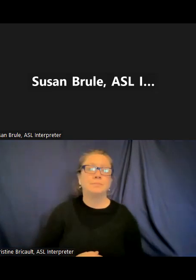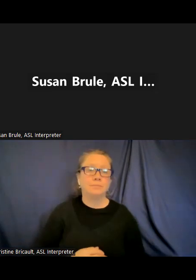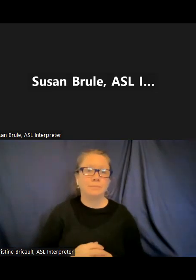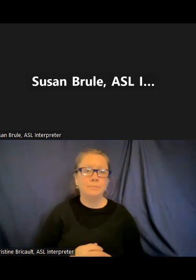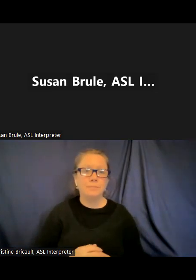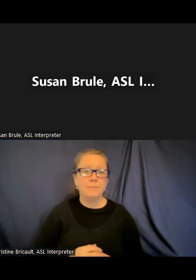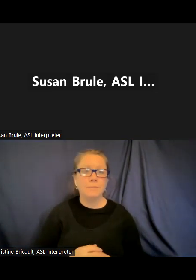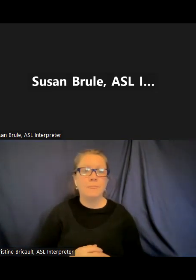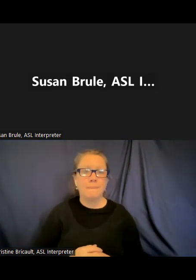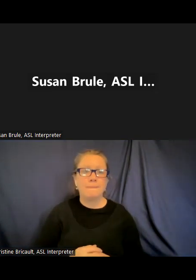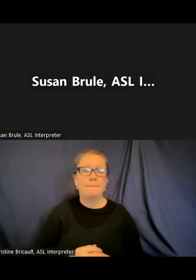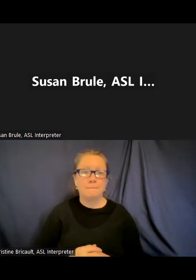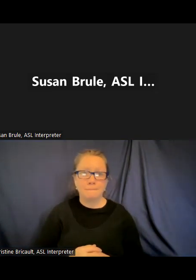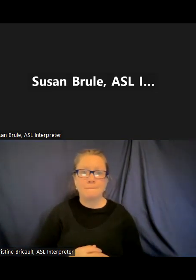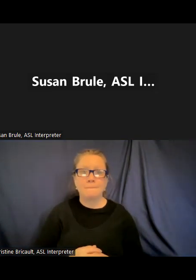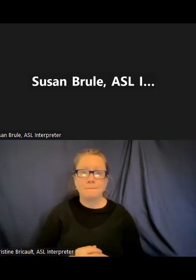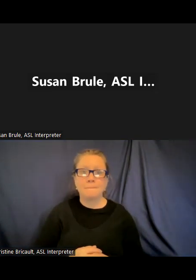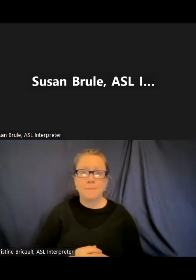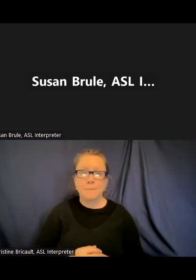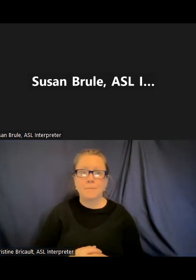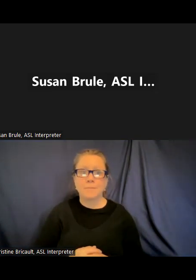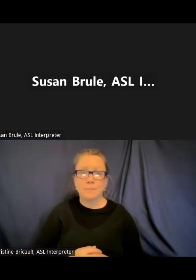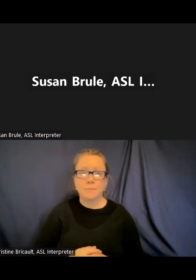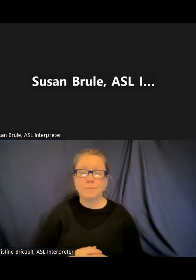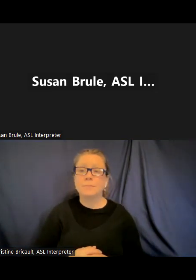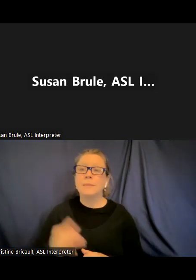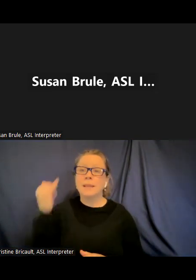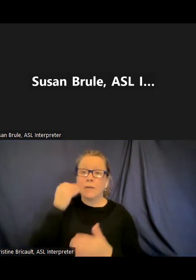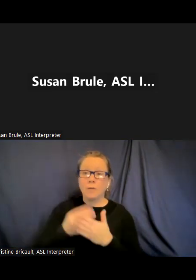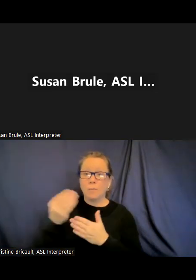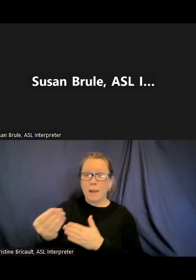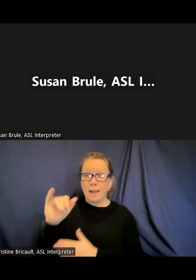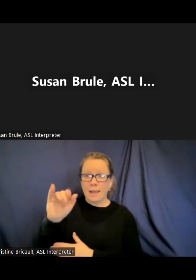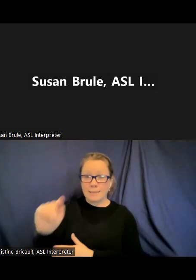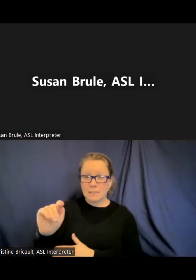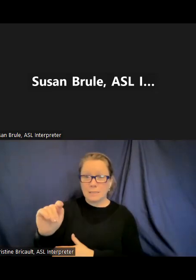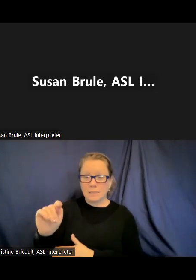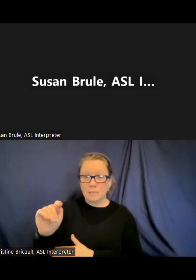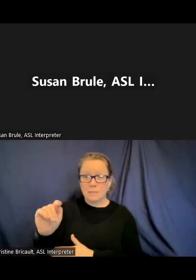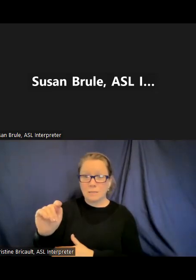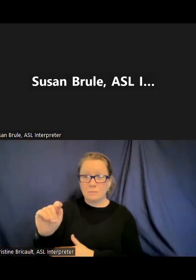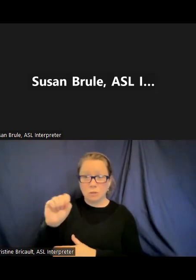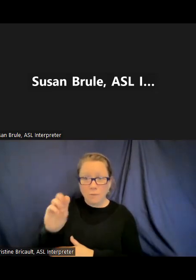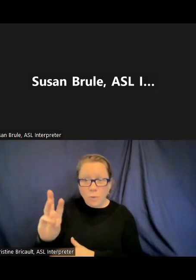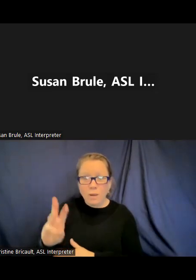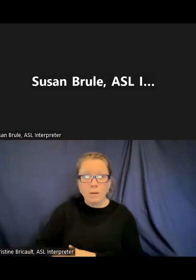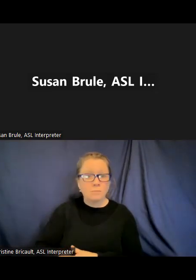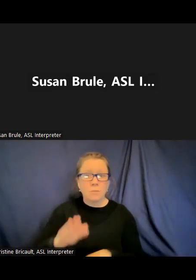Make sure that when you buy an IT product, be it a website, or some kind